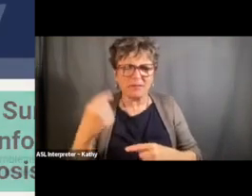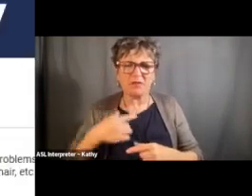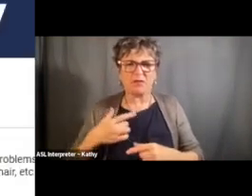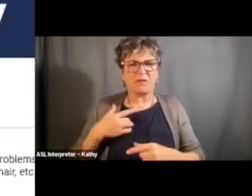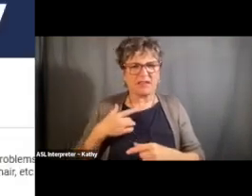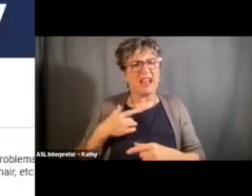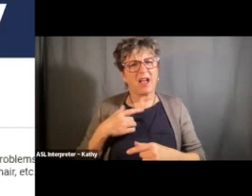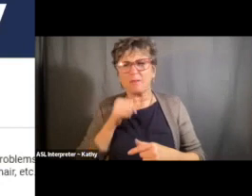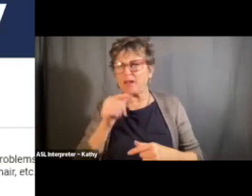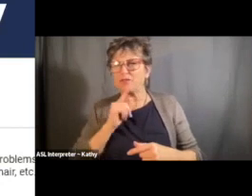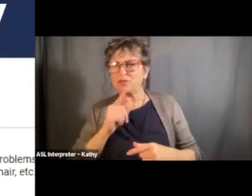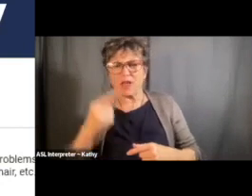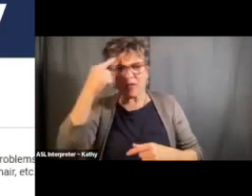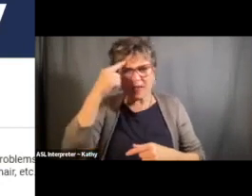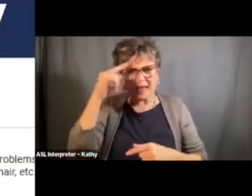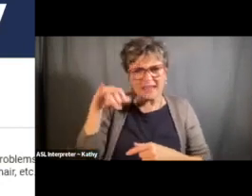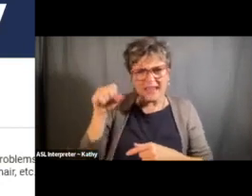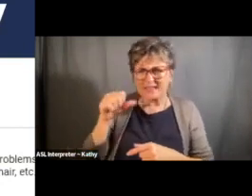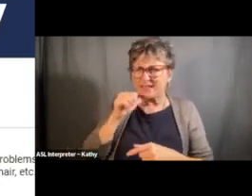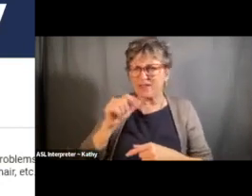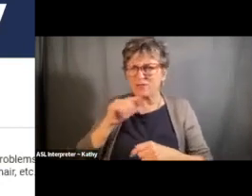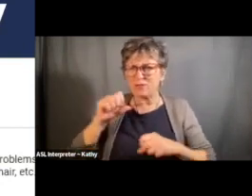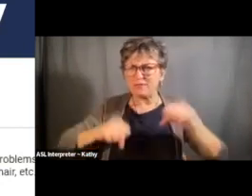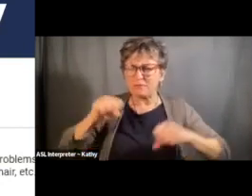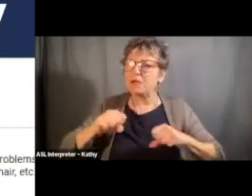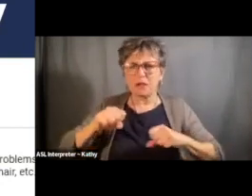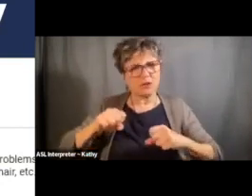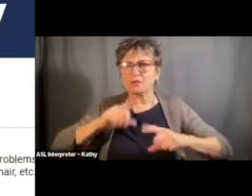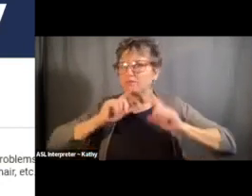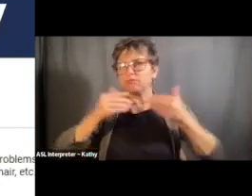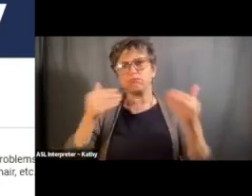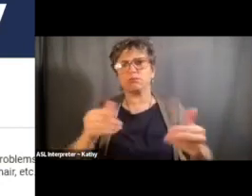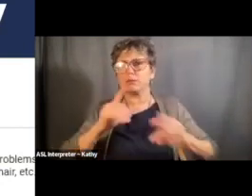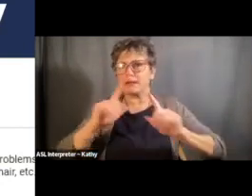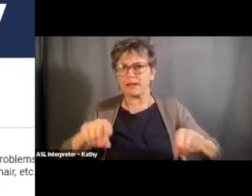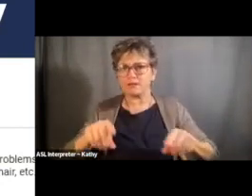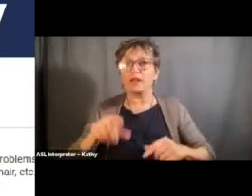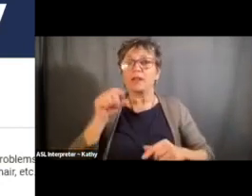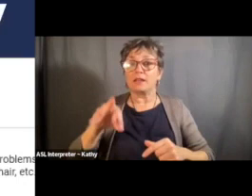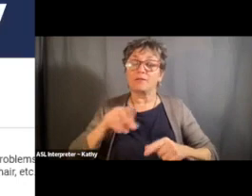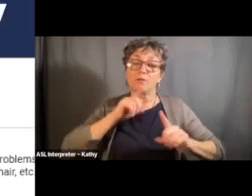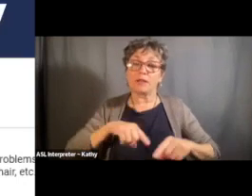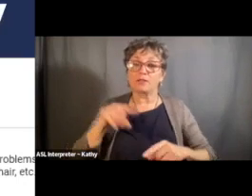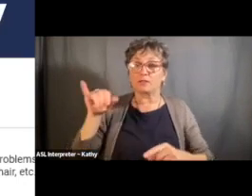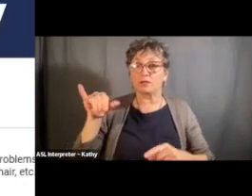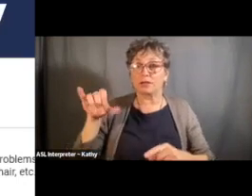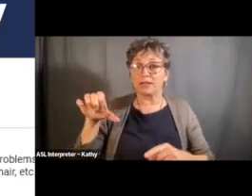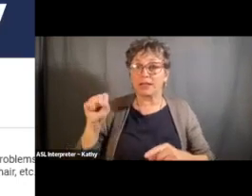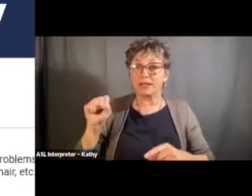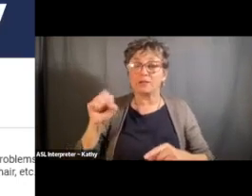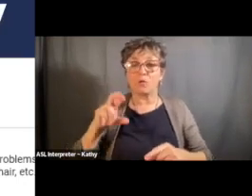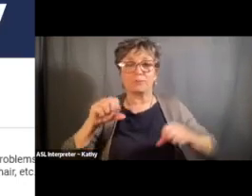So answering yes or unsure in this survey will add an additional survey,